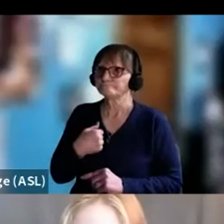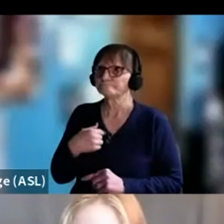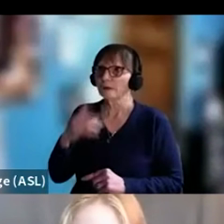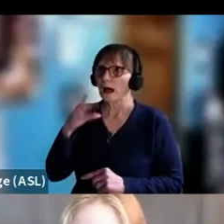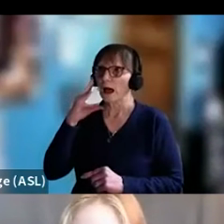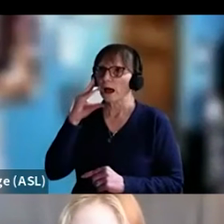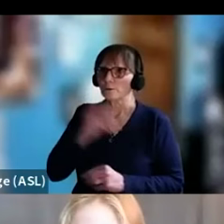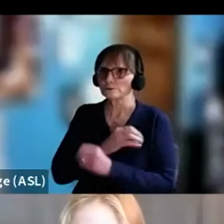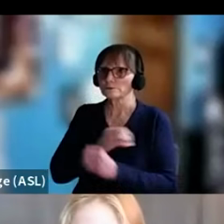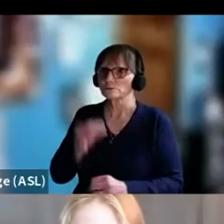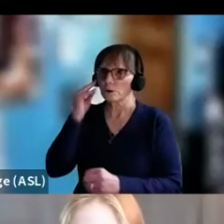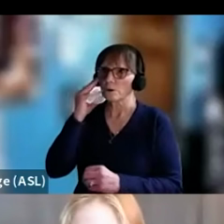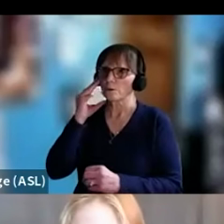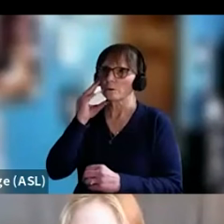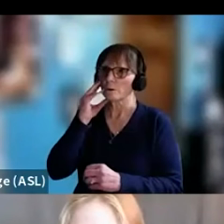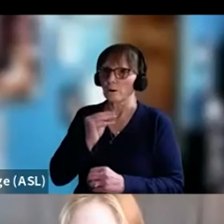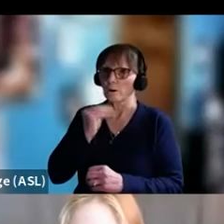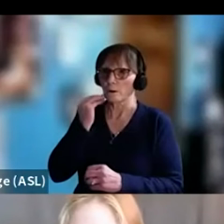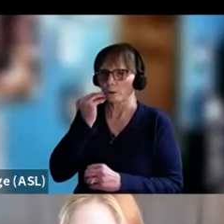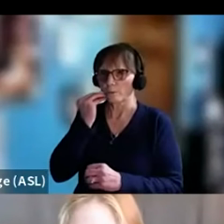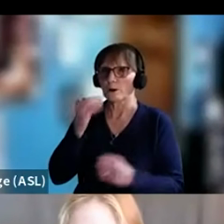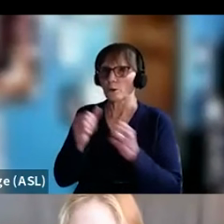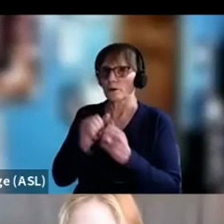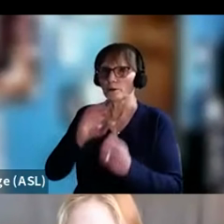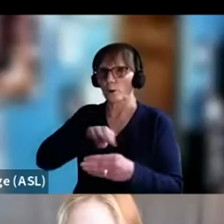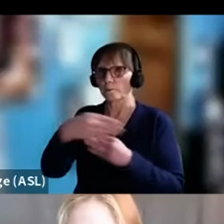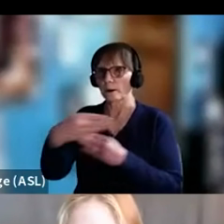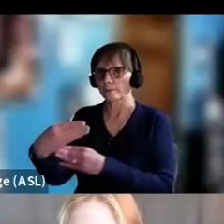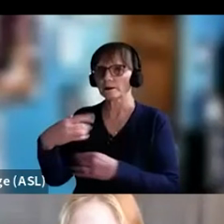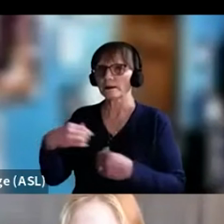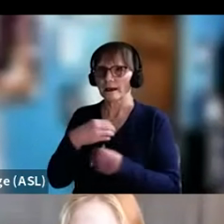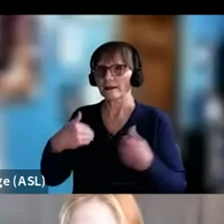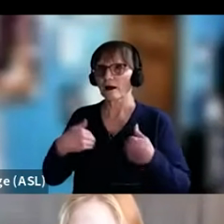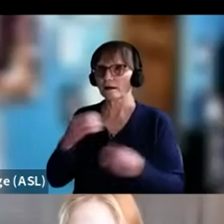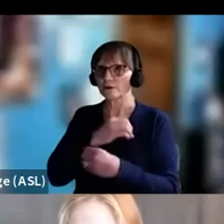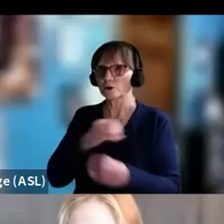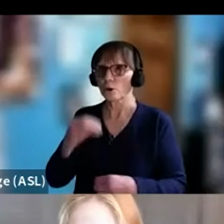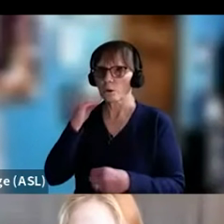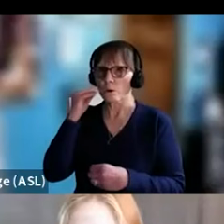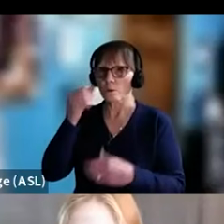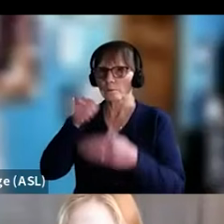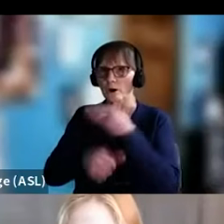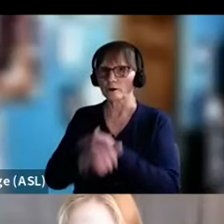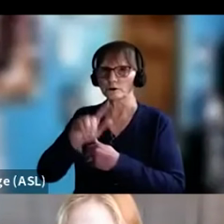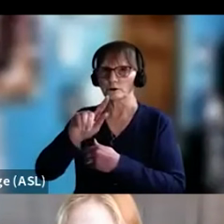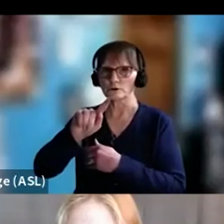and I'm gonna be homeless under Trump." And that kind of like really made me go back on my heels